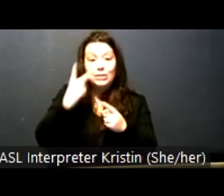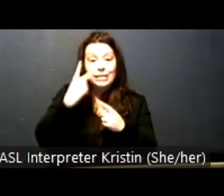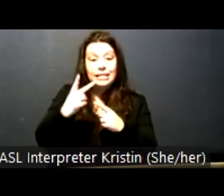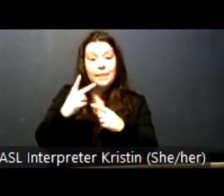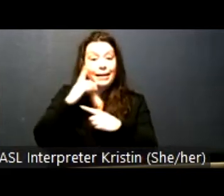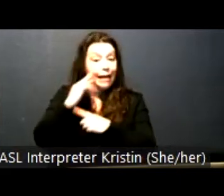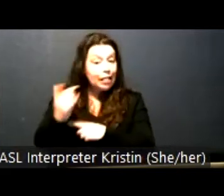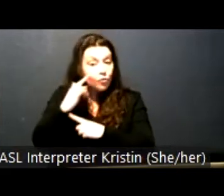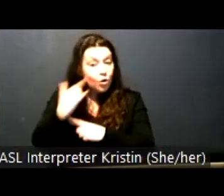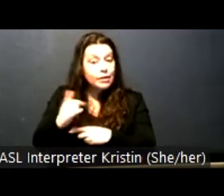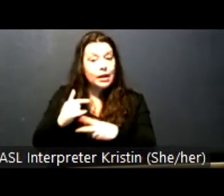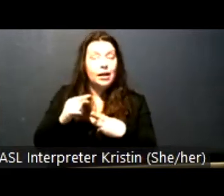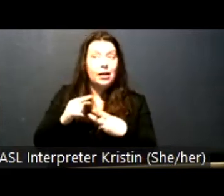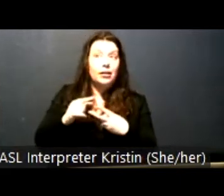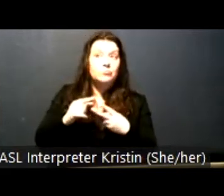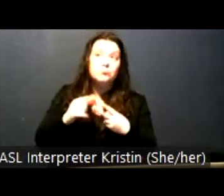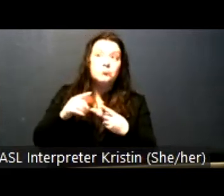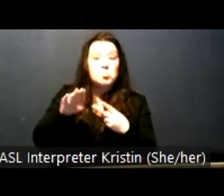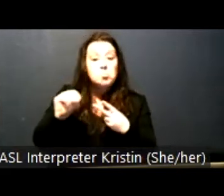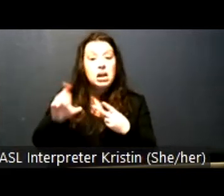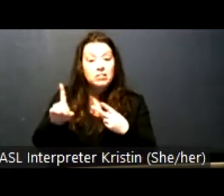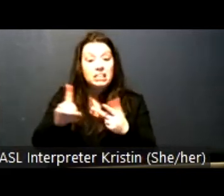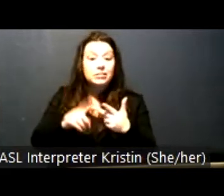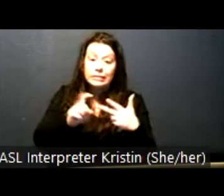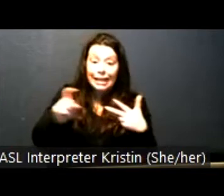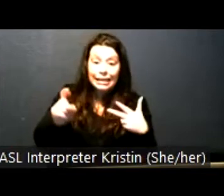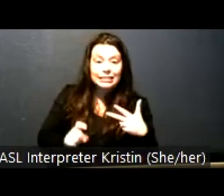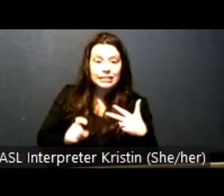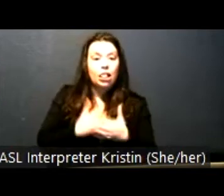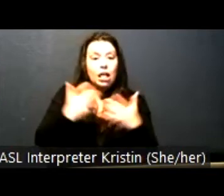even Maryland a lot of times they look like this. So you can't tell the difference between a male